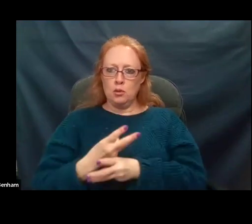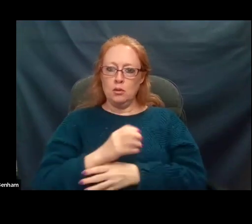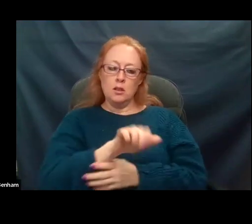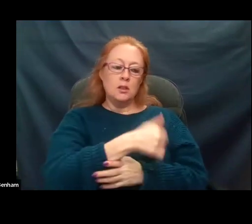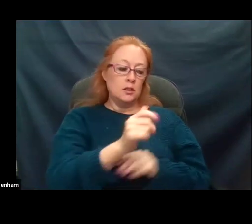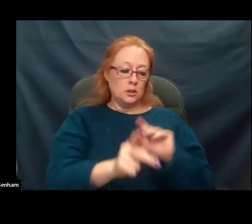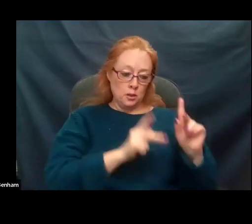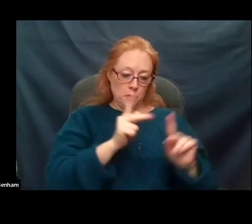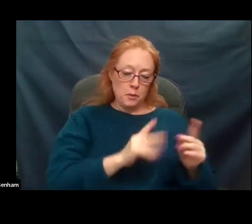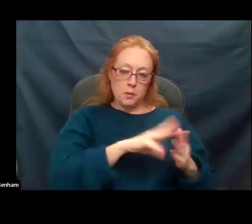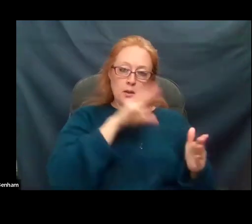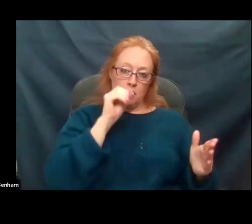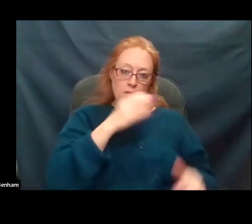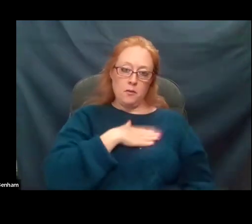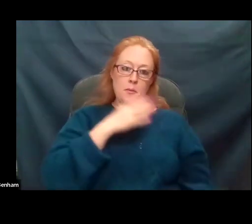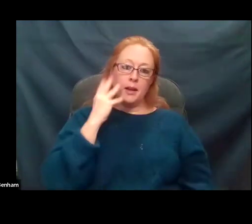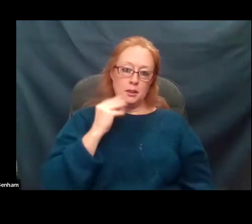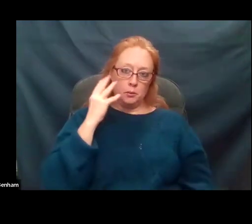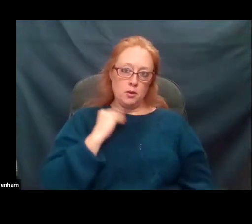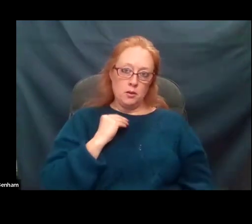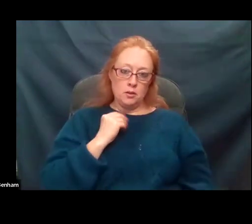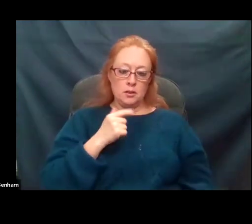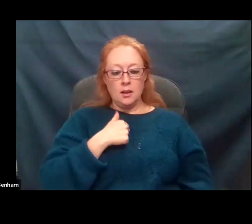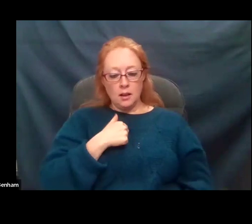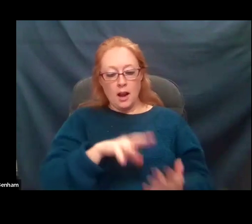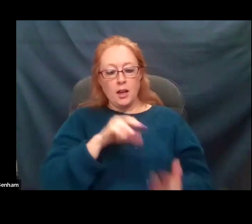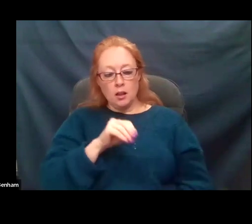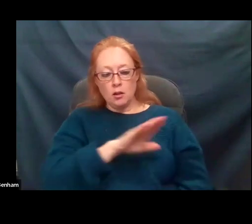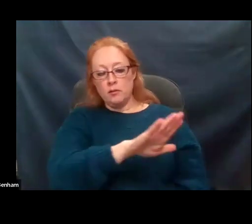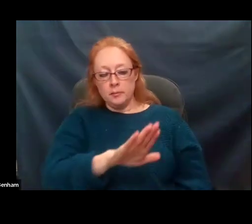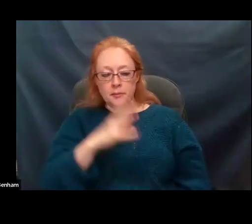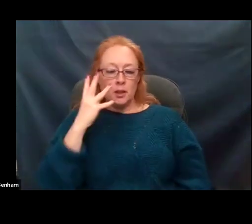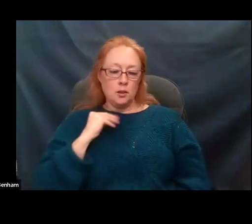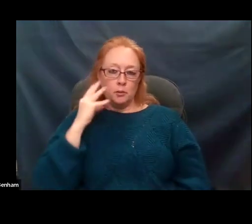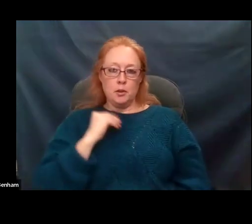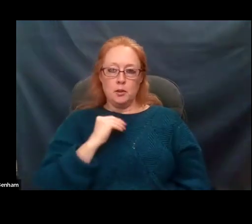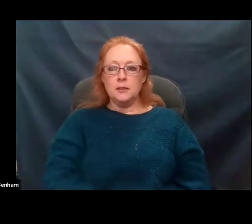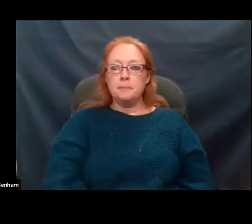And then I should have ignite the fire and passion within to change the world. So others can learn from my experience and I can learn from others as well.